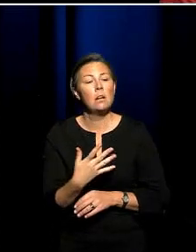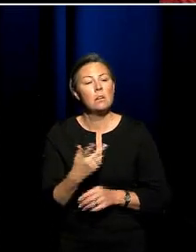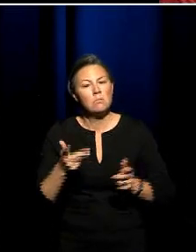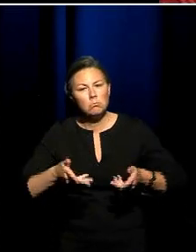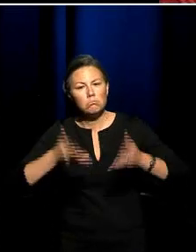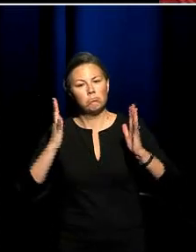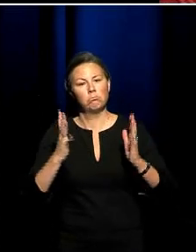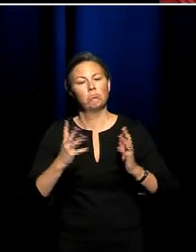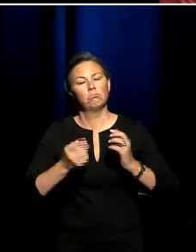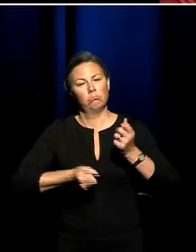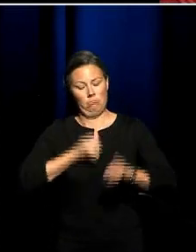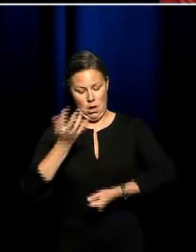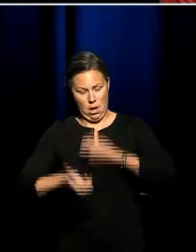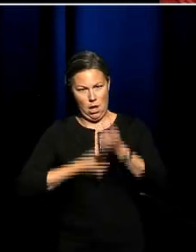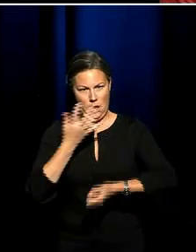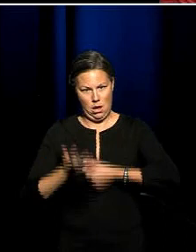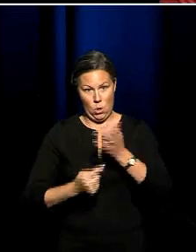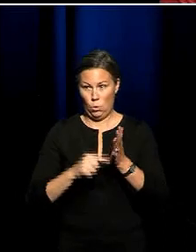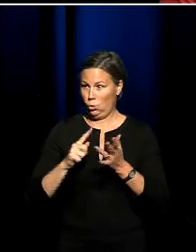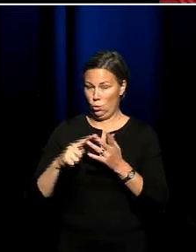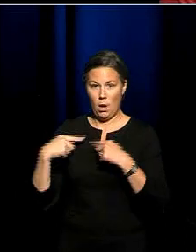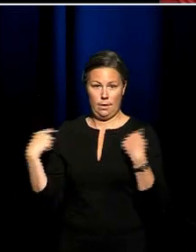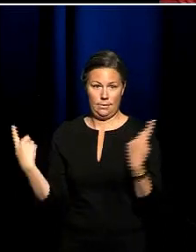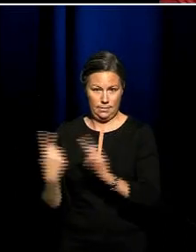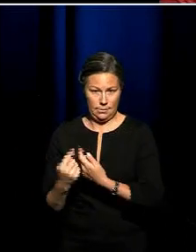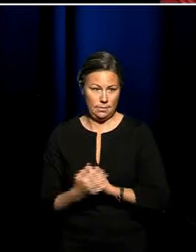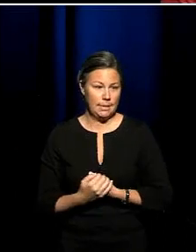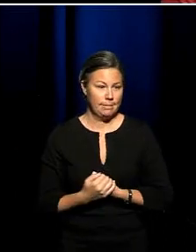that people with disability must be able to engage with the Royal Commission in a